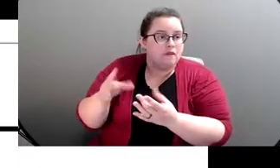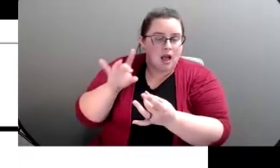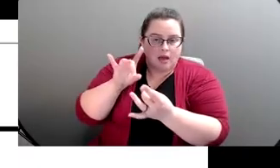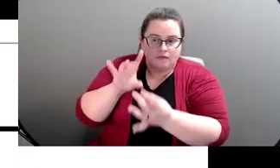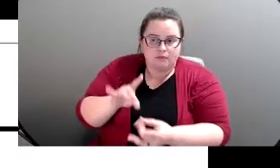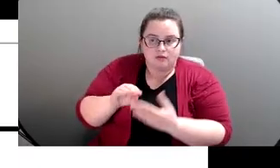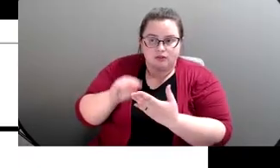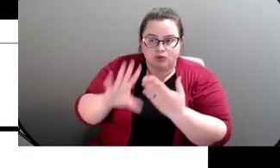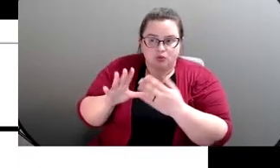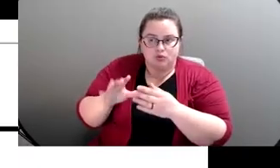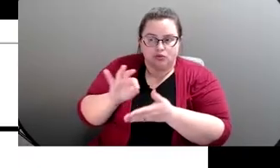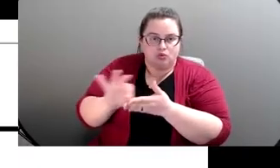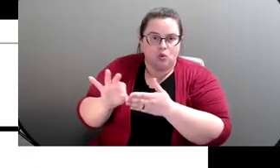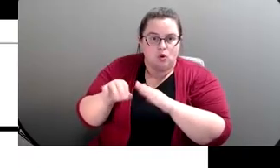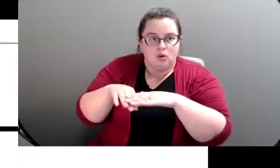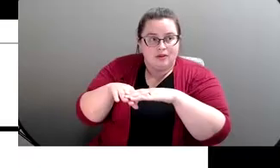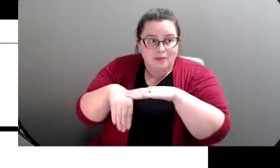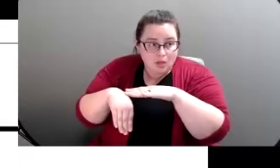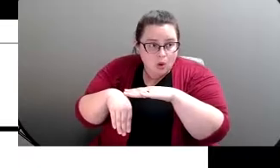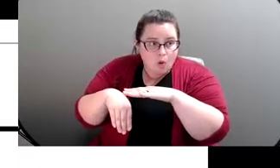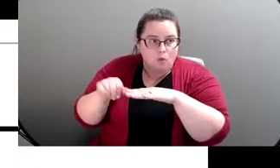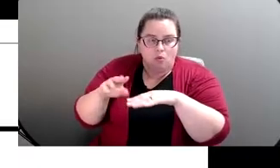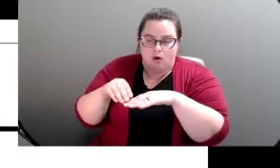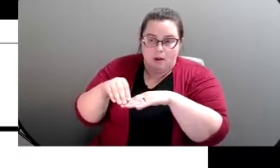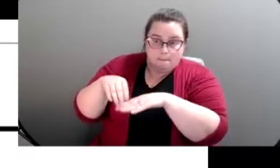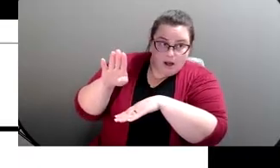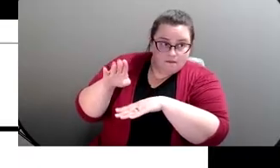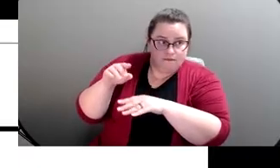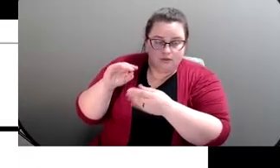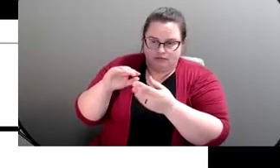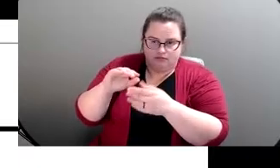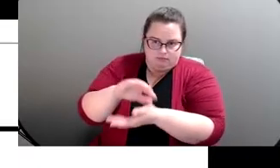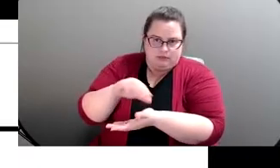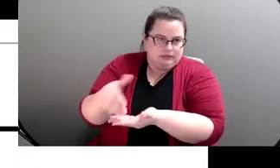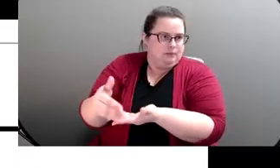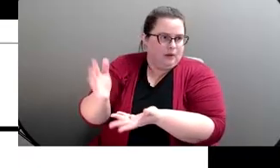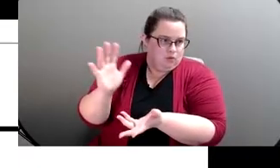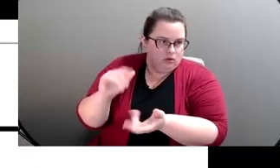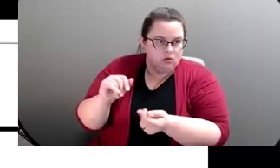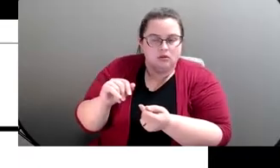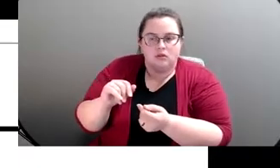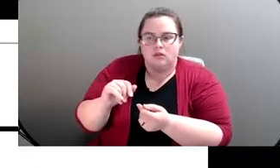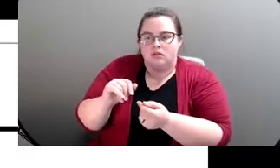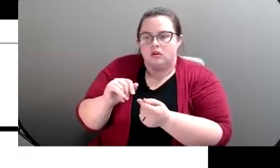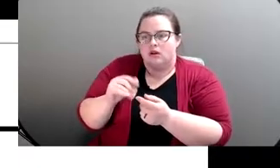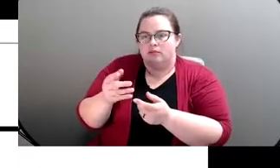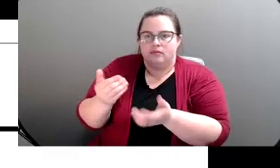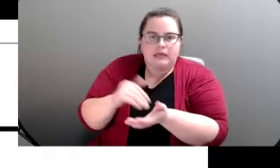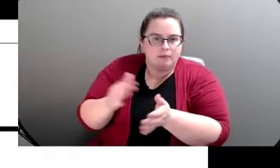Below or scored above. You know, again, motivation or encouragement for the students